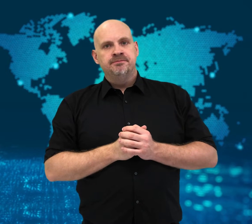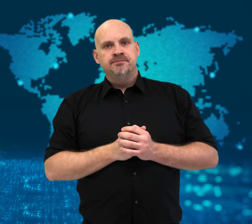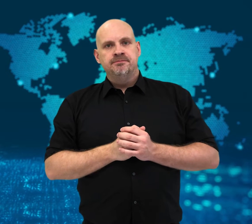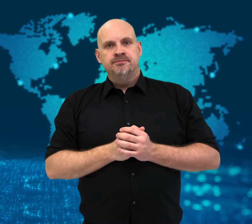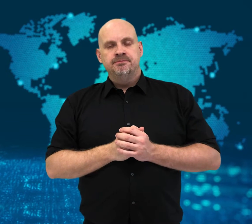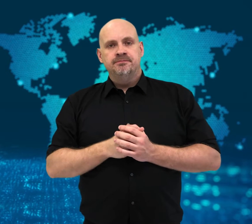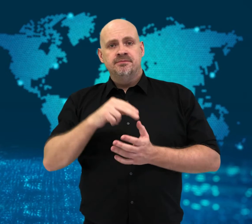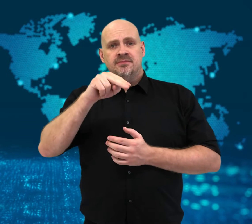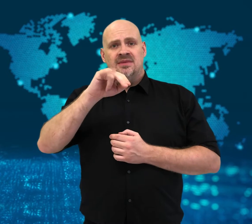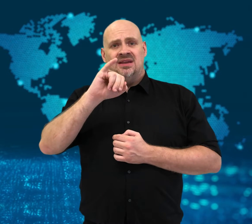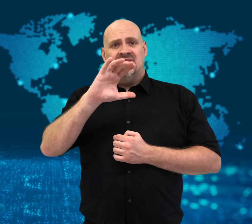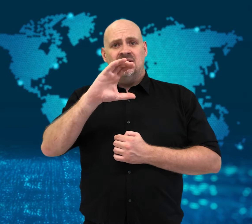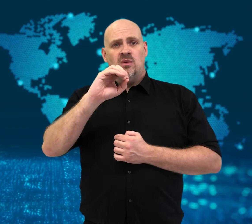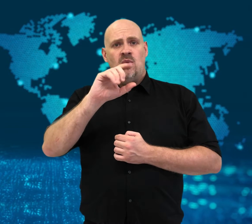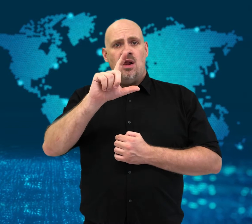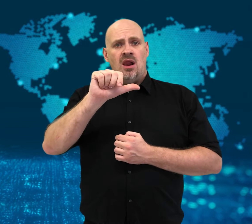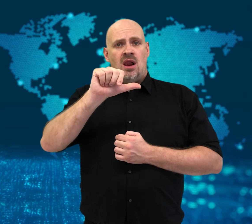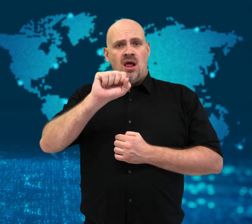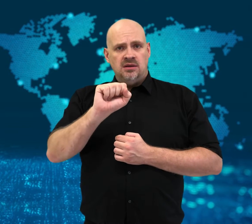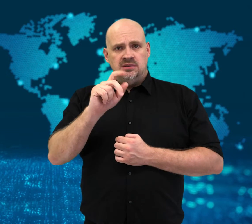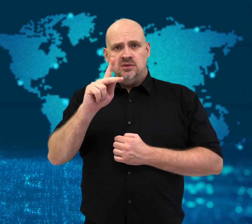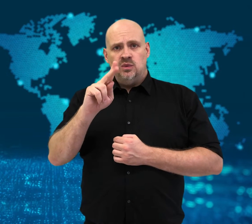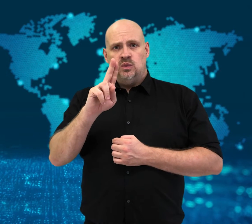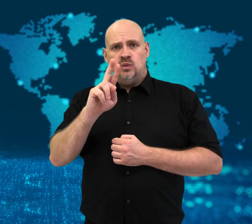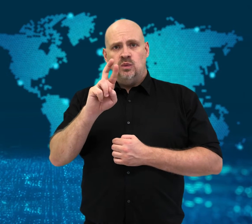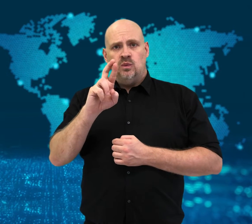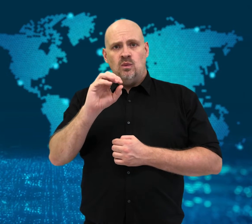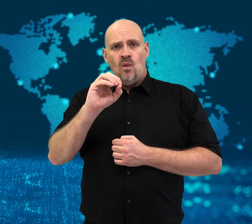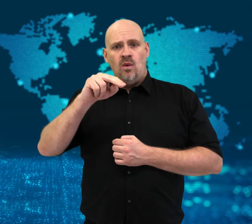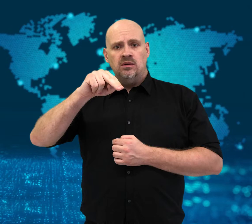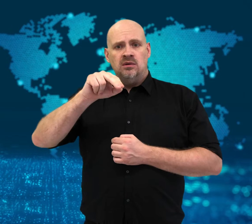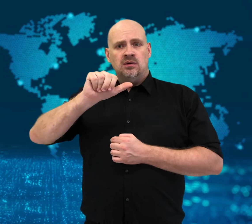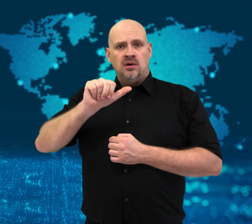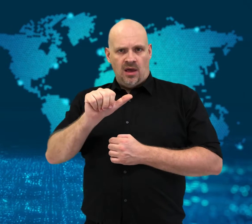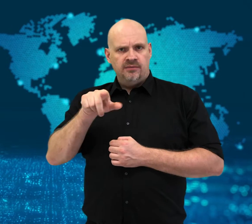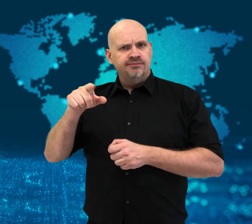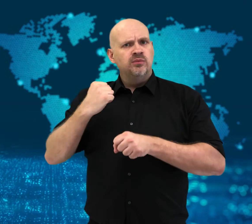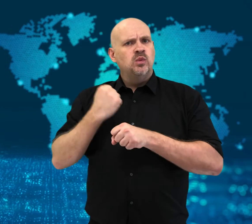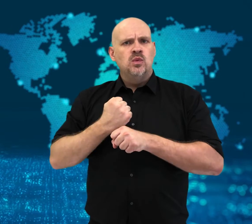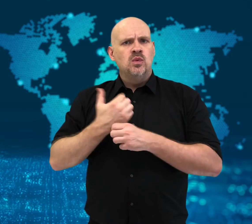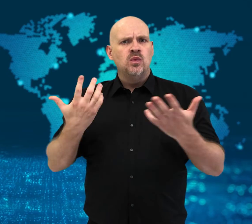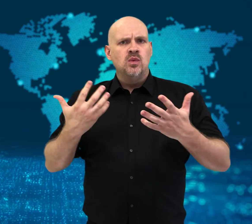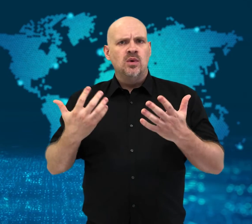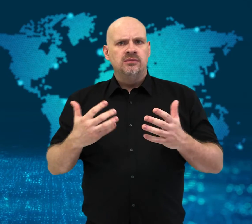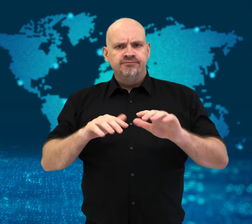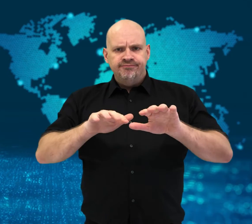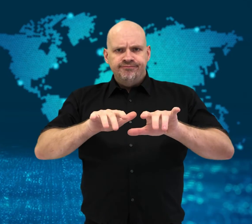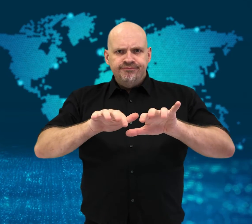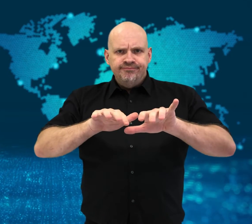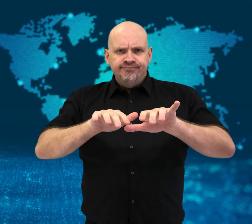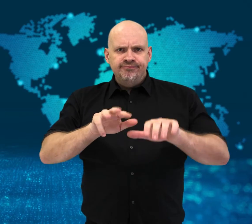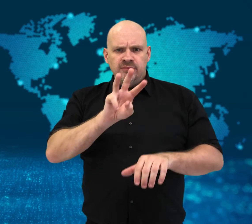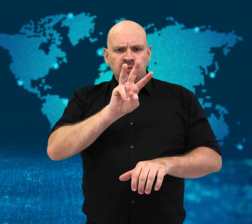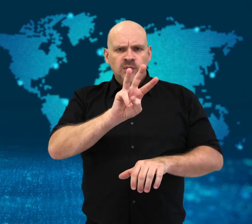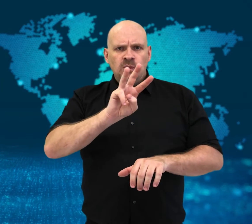bought Google.com.ar for less than $3 USD while Google’s site was